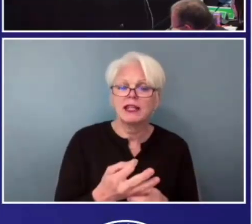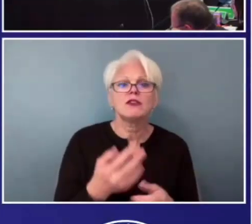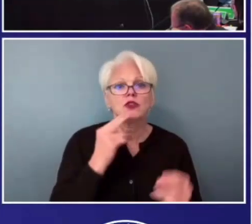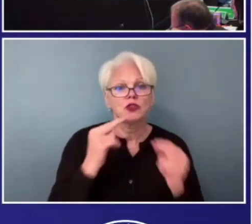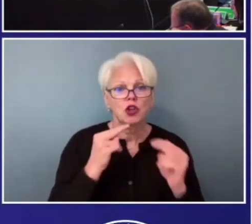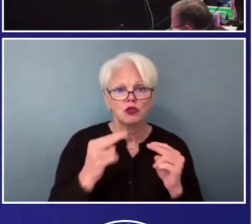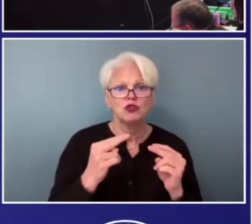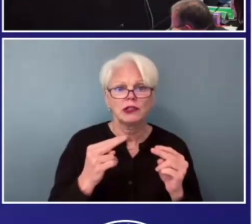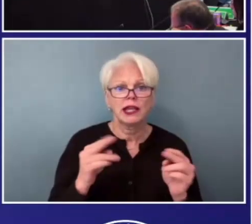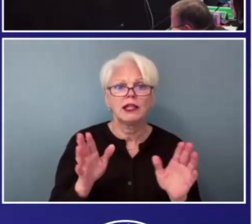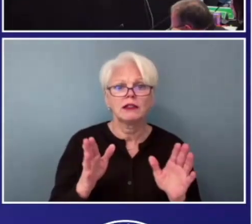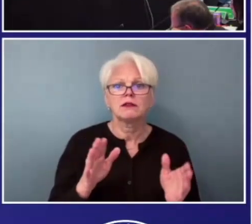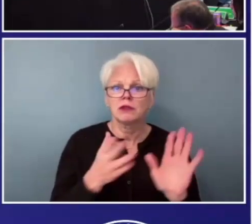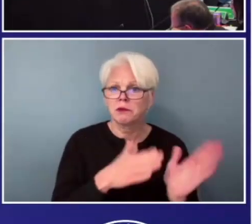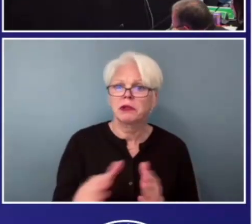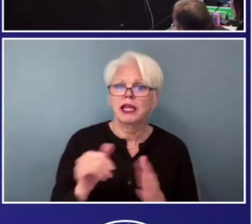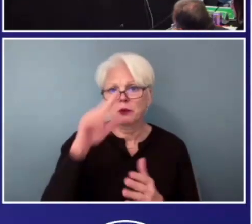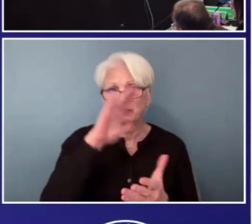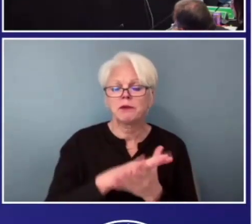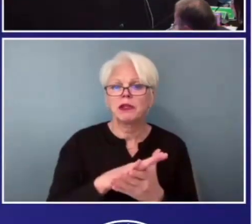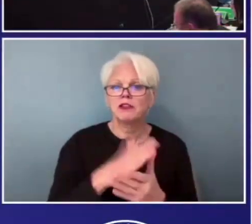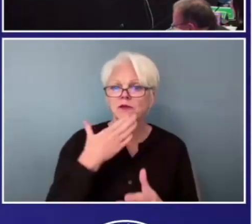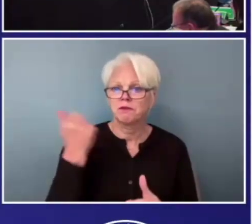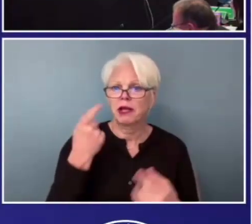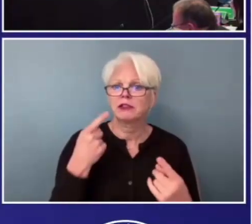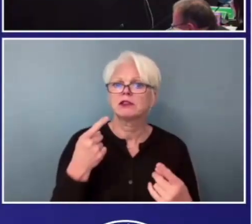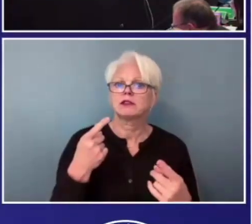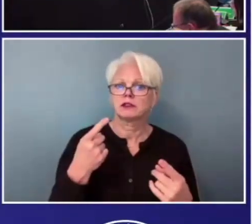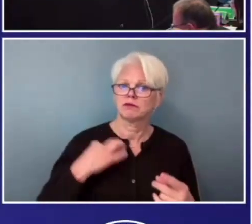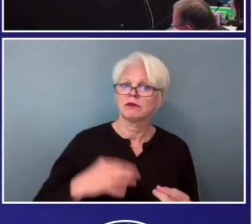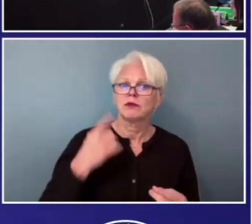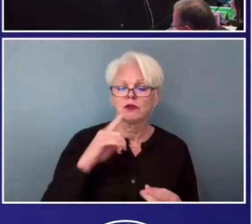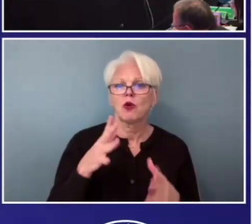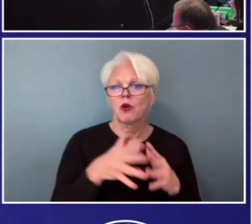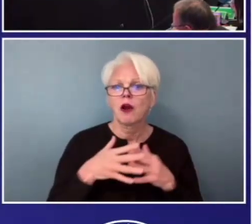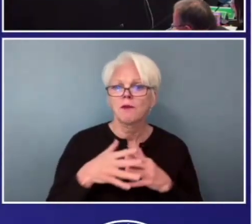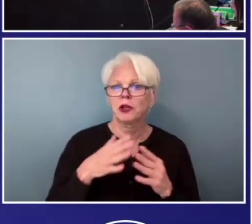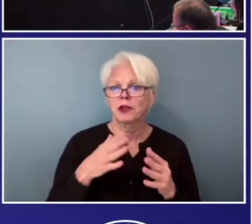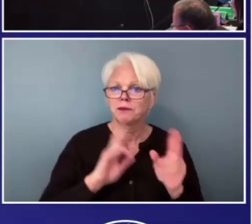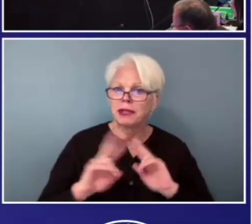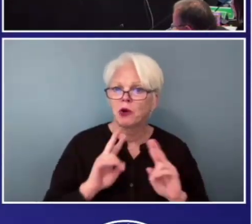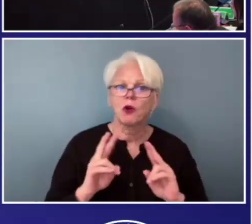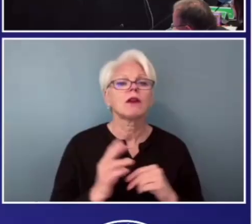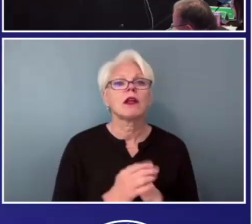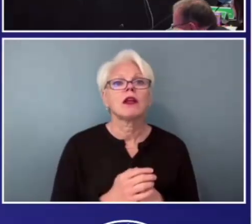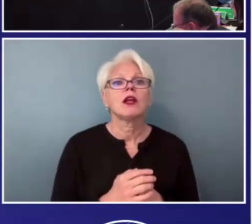people. And in doing so, we heard a lot of good feedback from you all where we made adjustments.